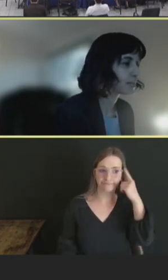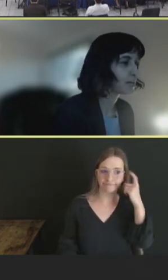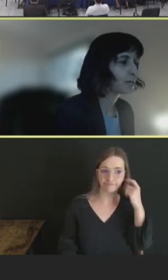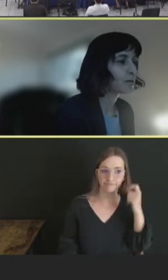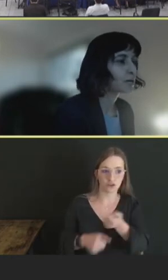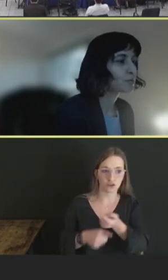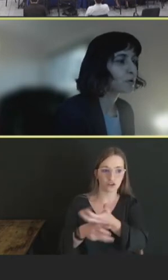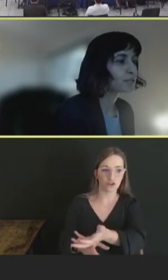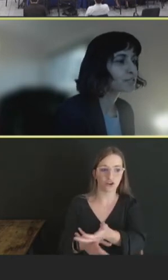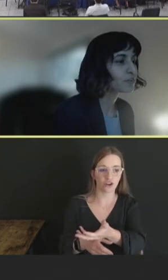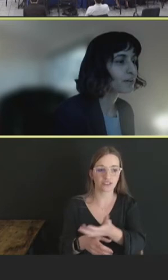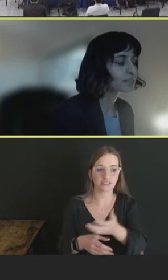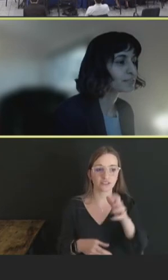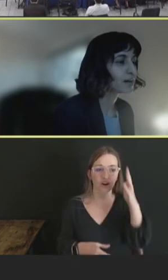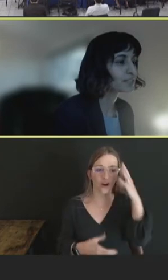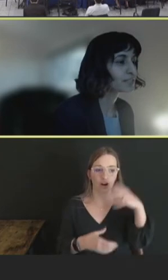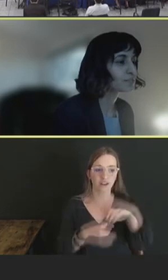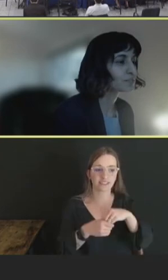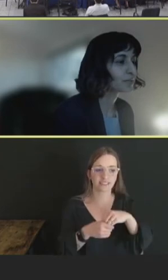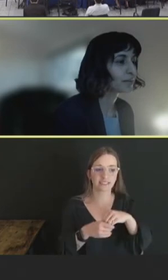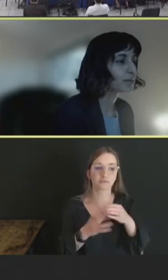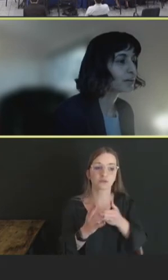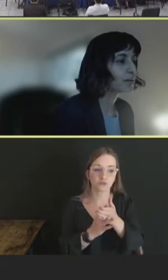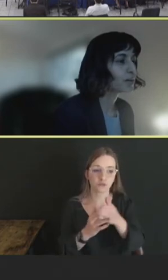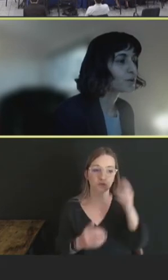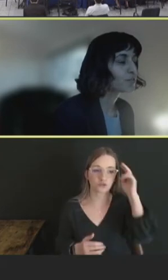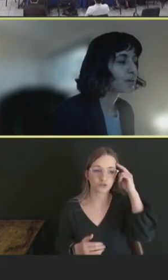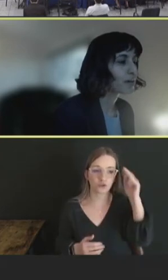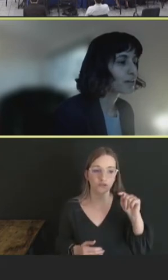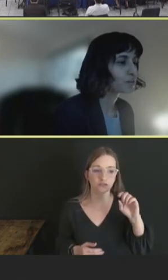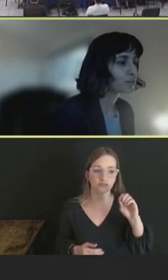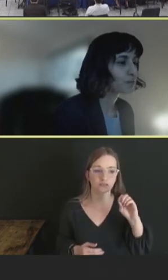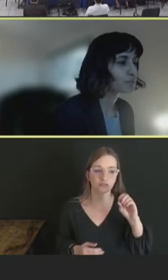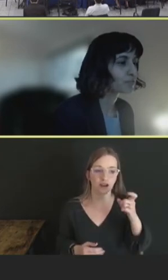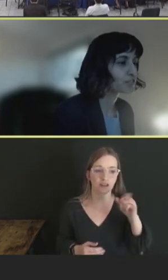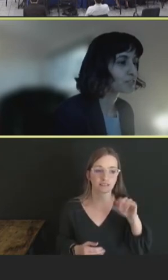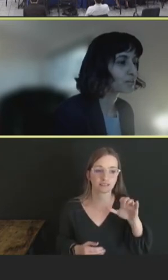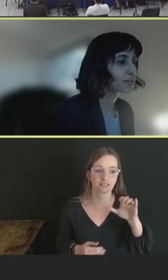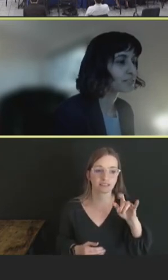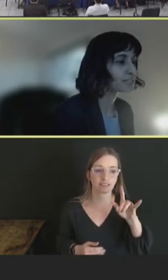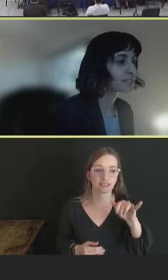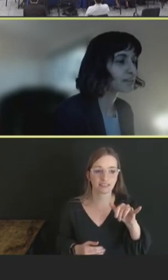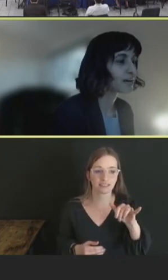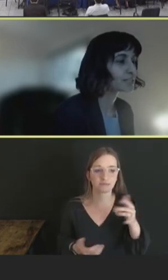Proponents of the vaccine-autism link note the anecdotal observation of autistic signs